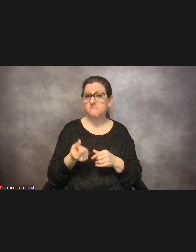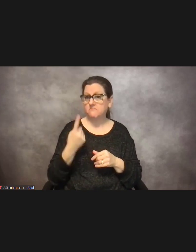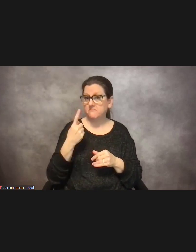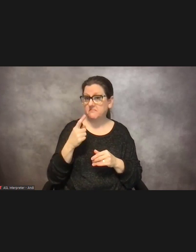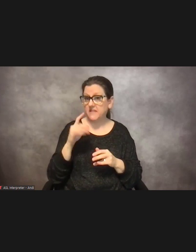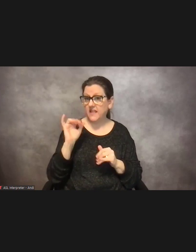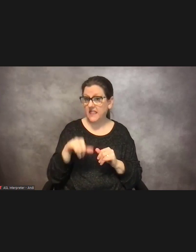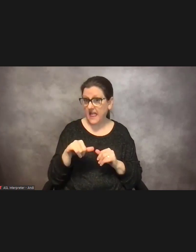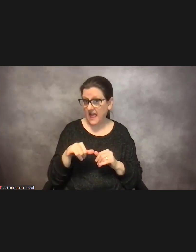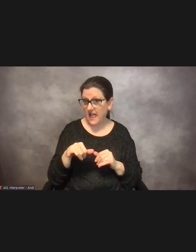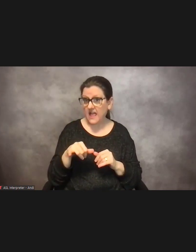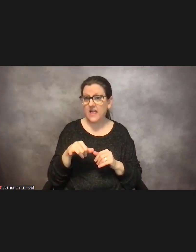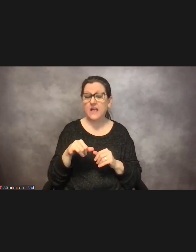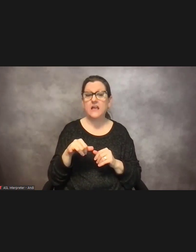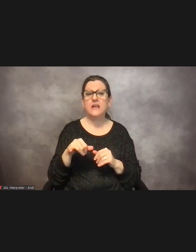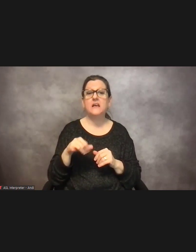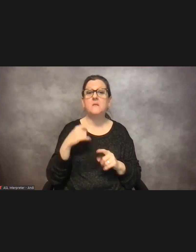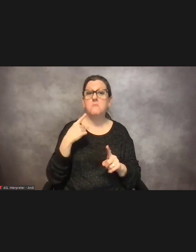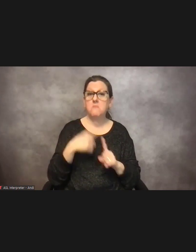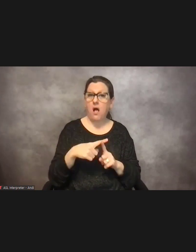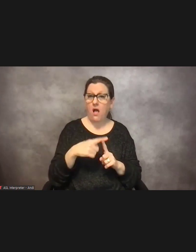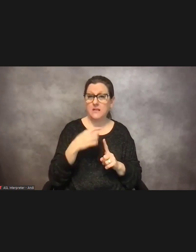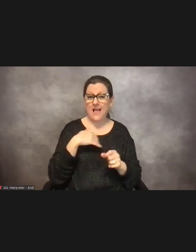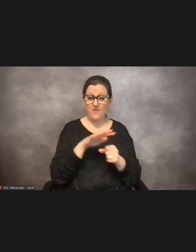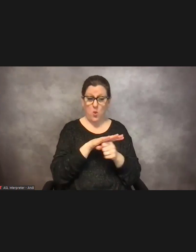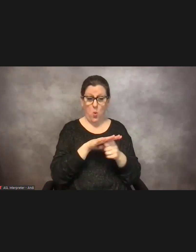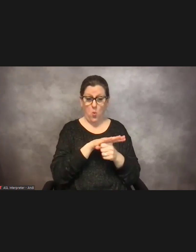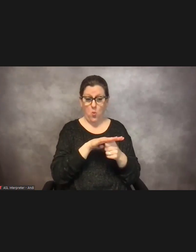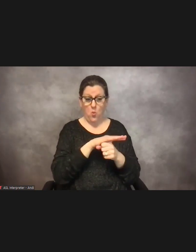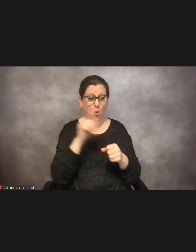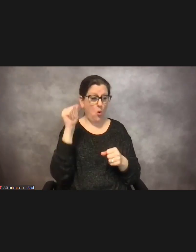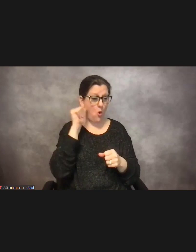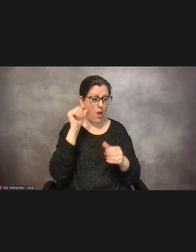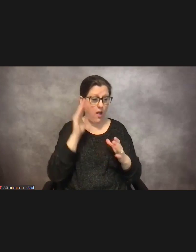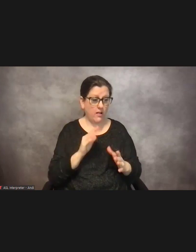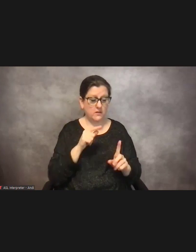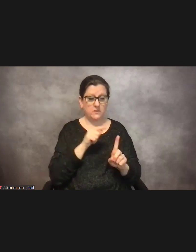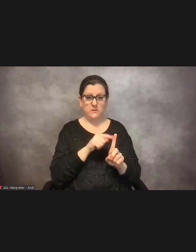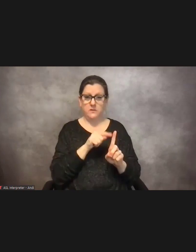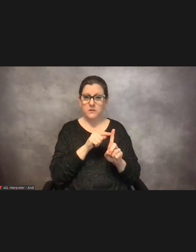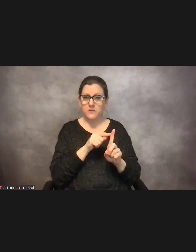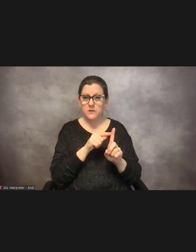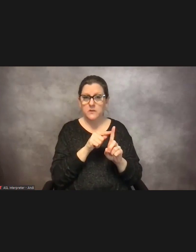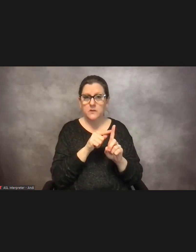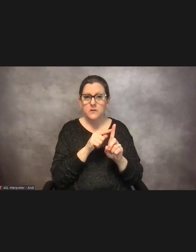Doing that and, if you can, having a local audiologist who can,